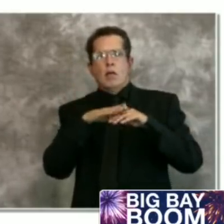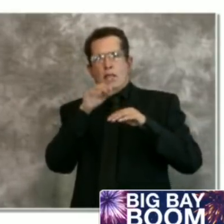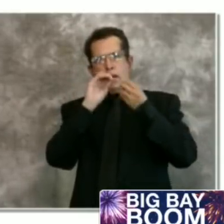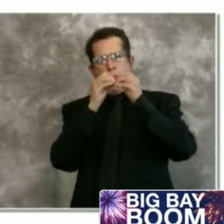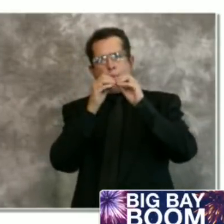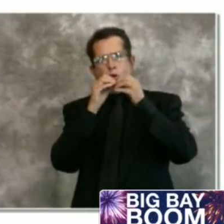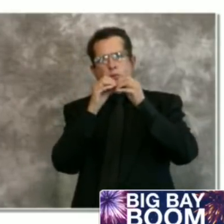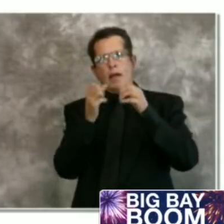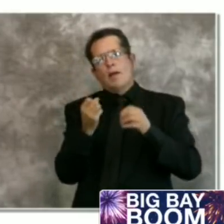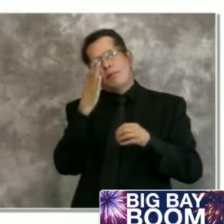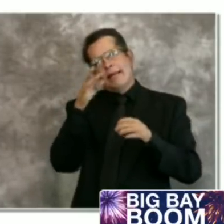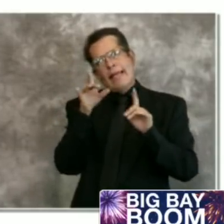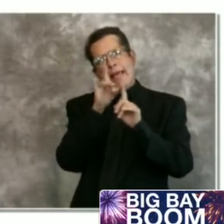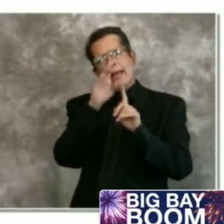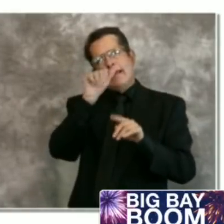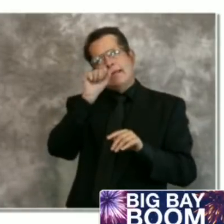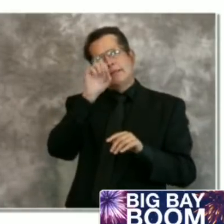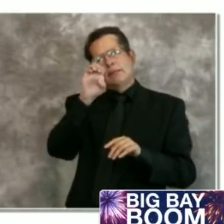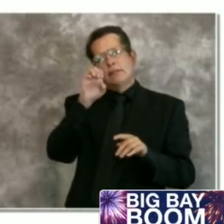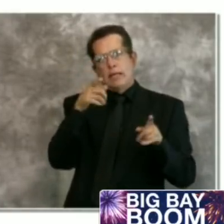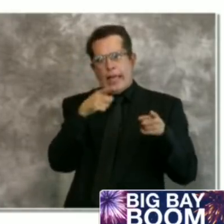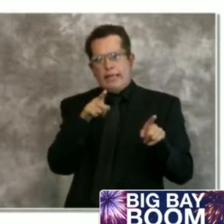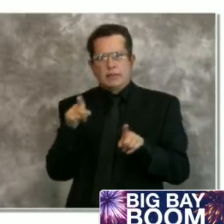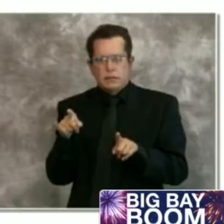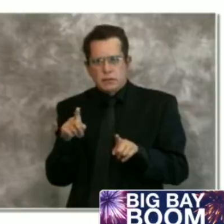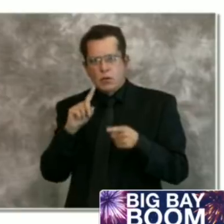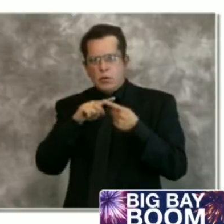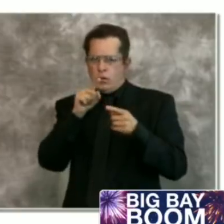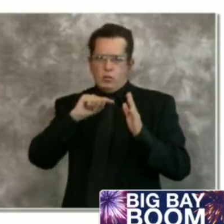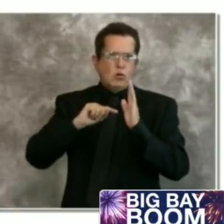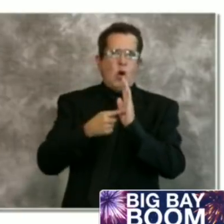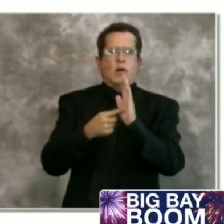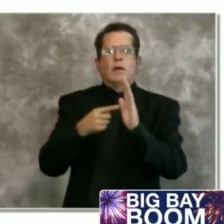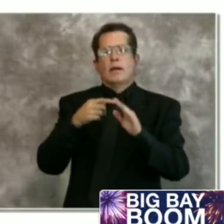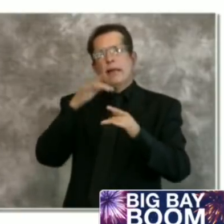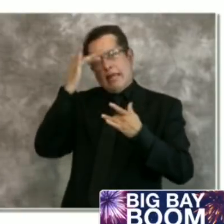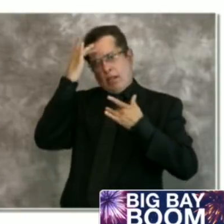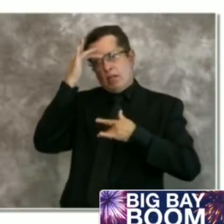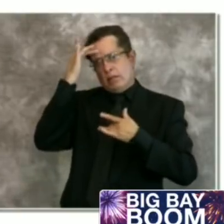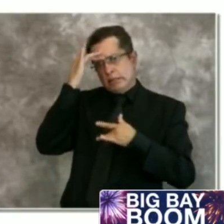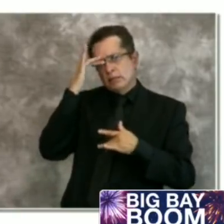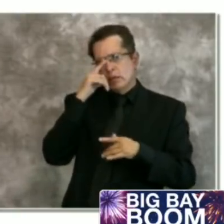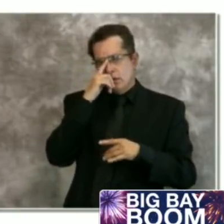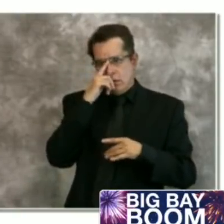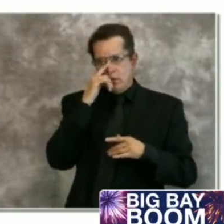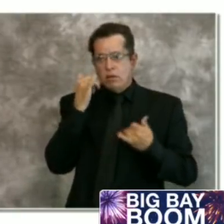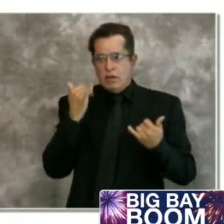WEEK. AND THIS IS OUR AT THE CURVE AND YOU CAN SEE UNDER THE AT THE CURVE, THE NUMBERS.